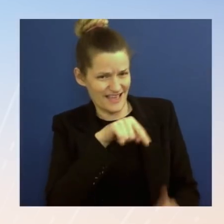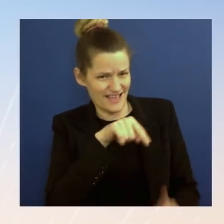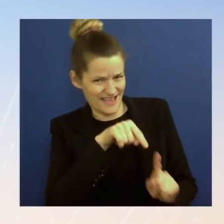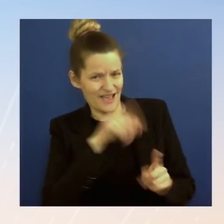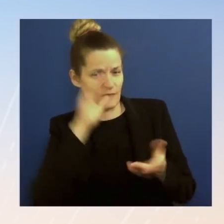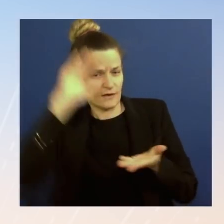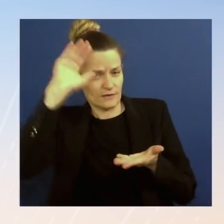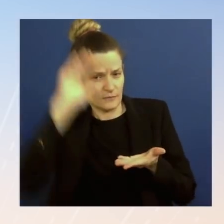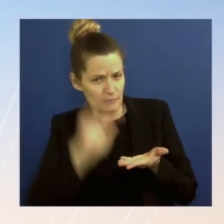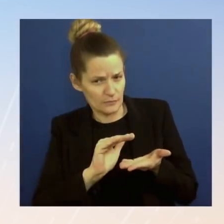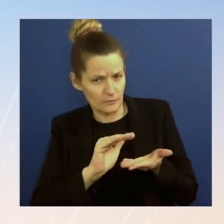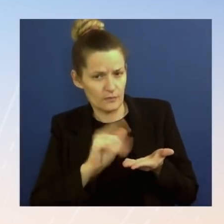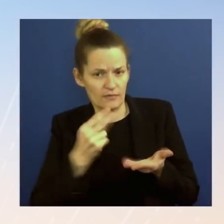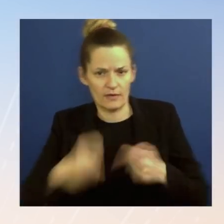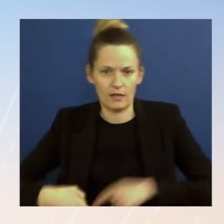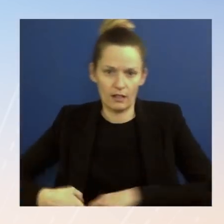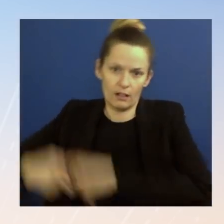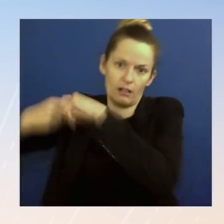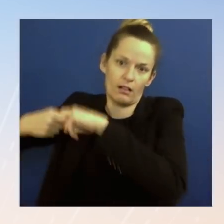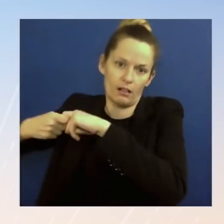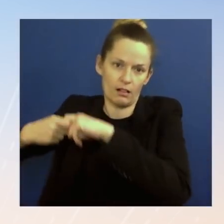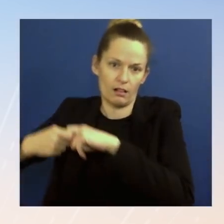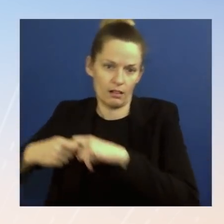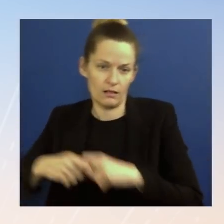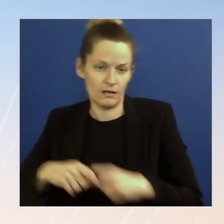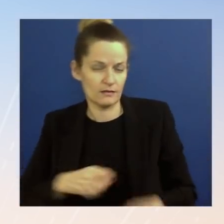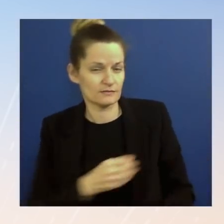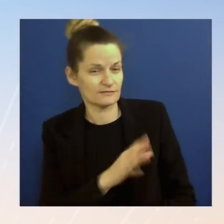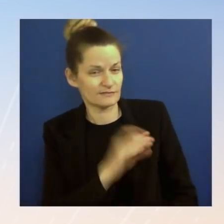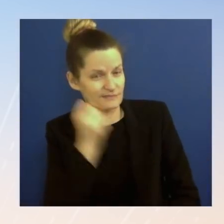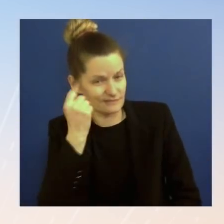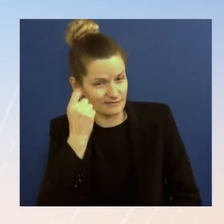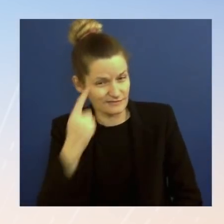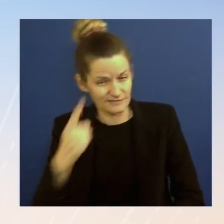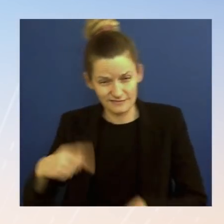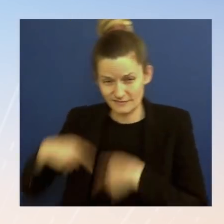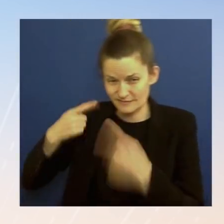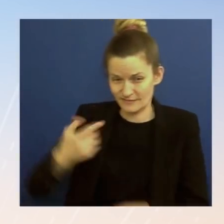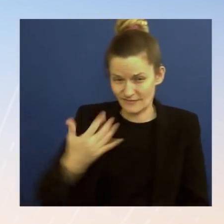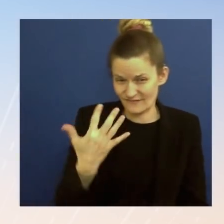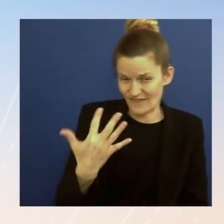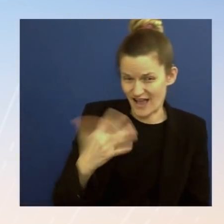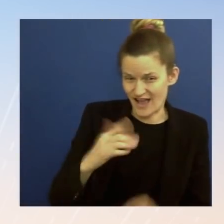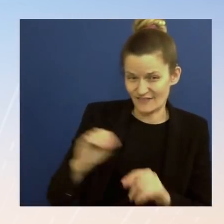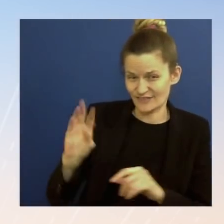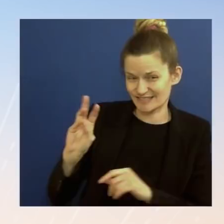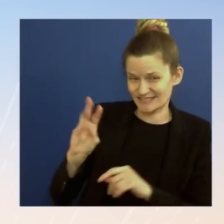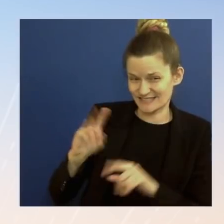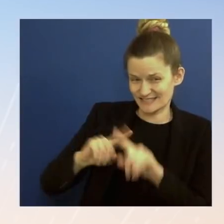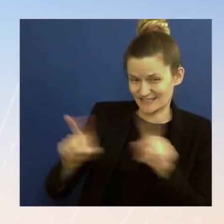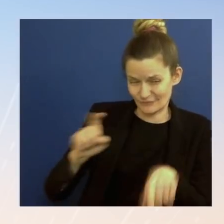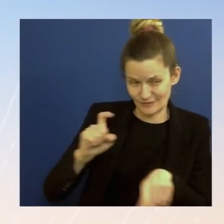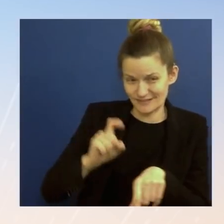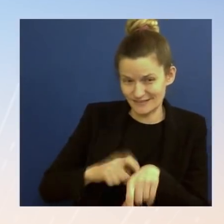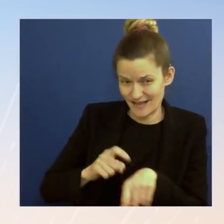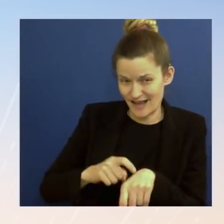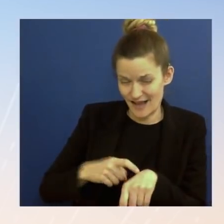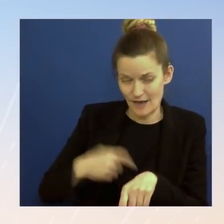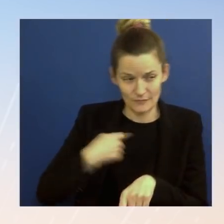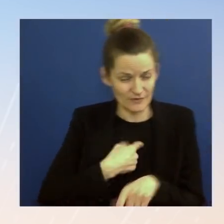to implement a humanitarian corridor. Those have not been effective. Those have not worked. You've seen, through video footage and others' reports,